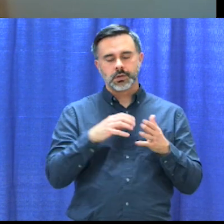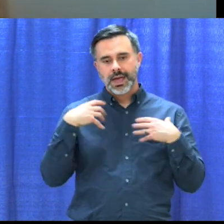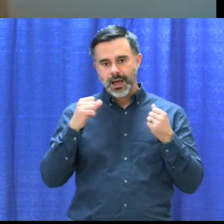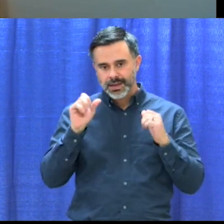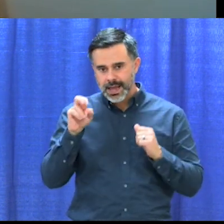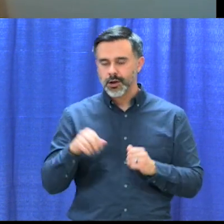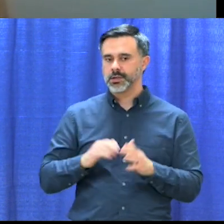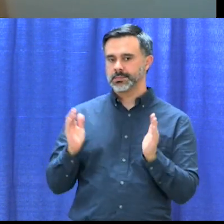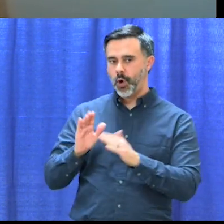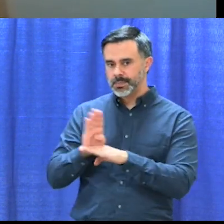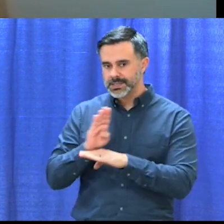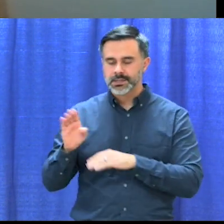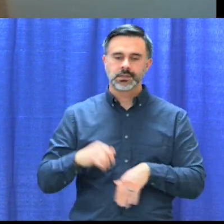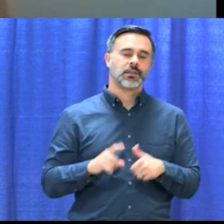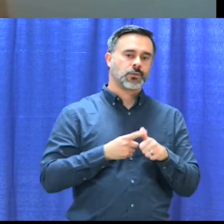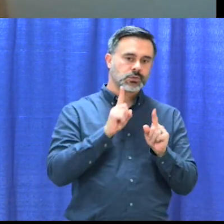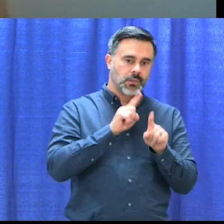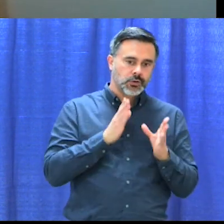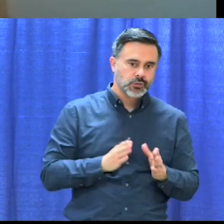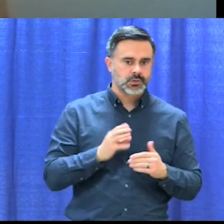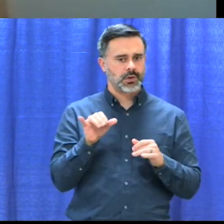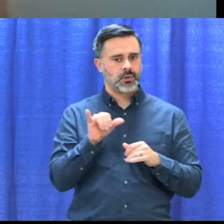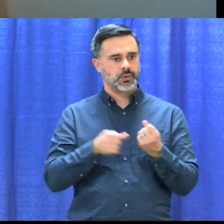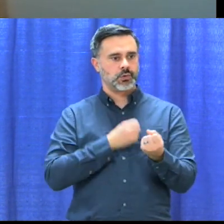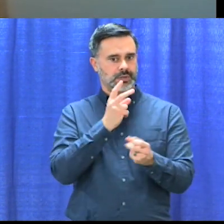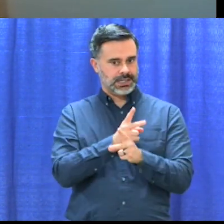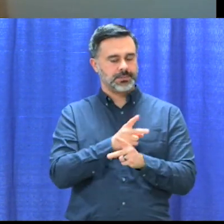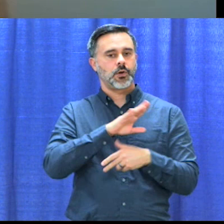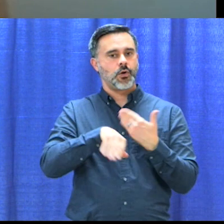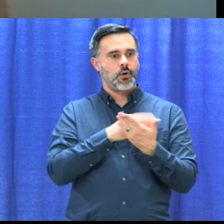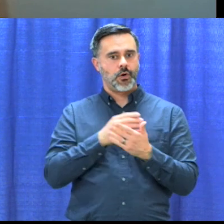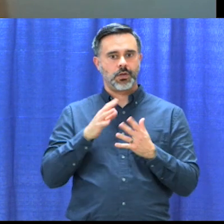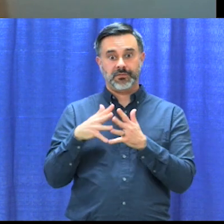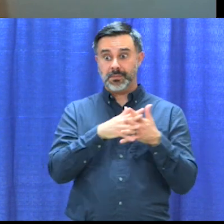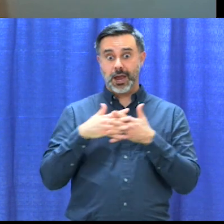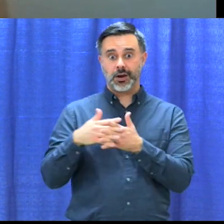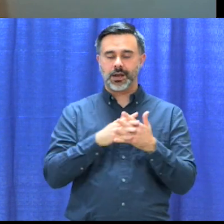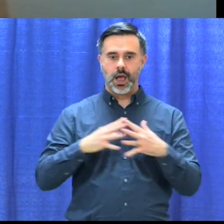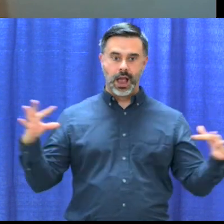And of course we've also signed the keeping America connected pledge.